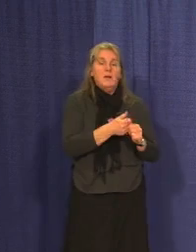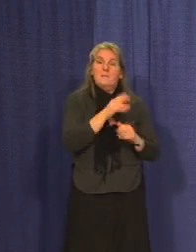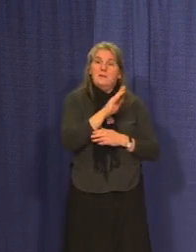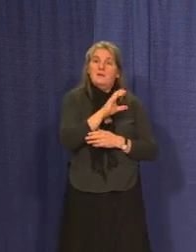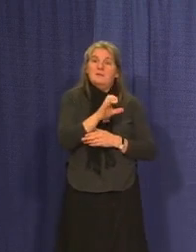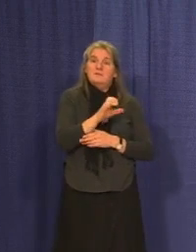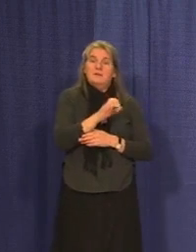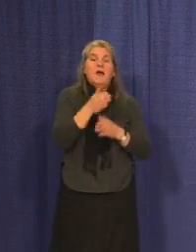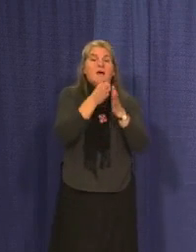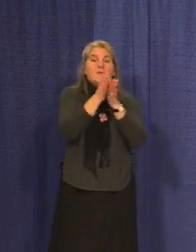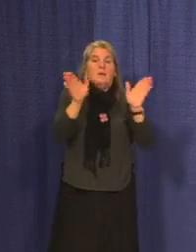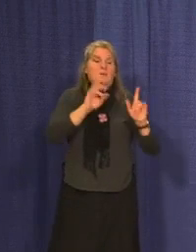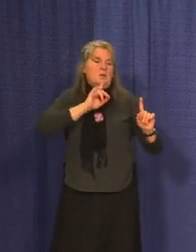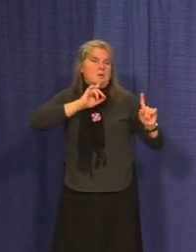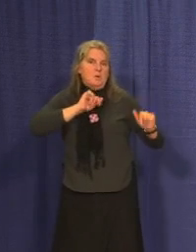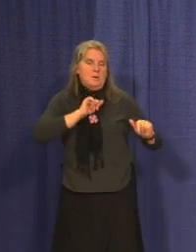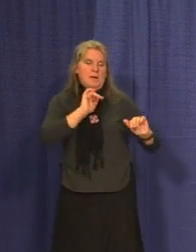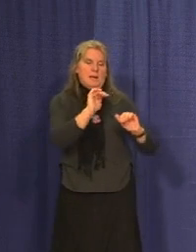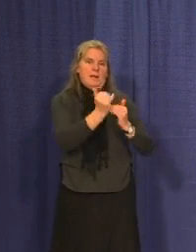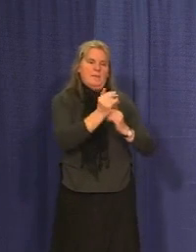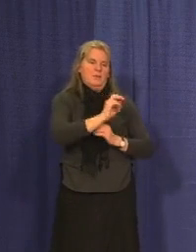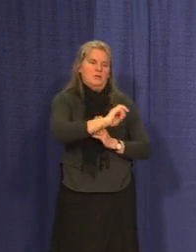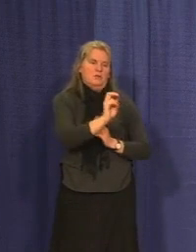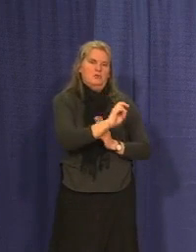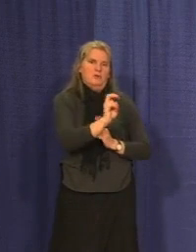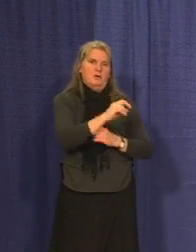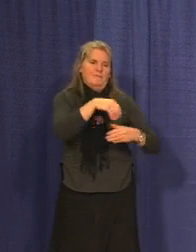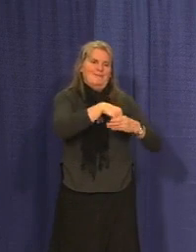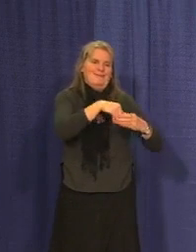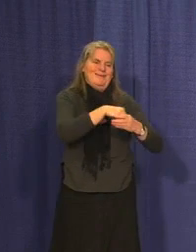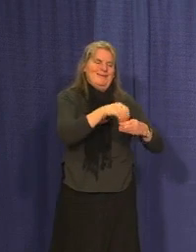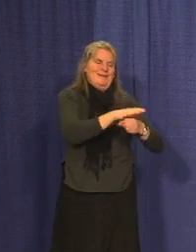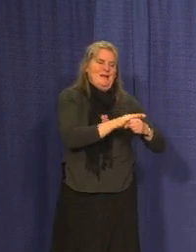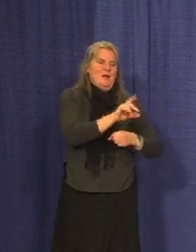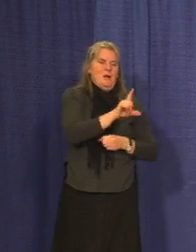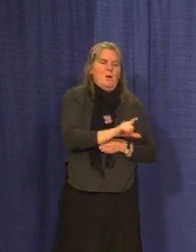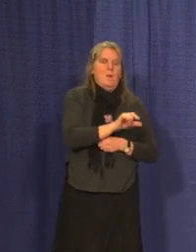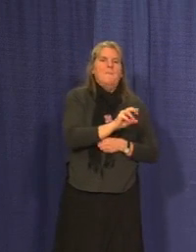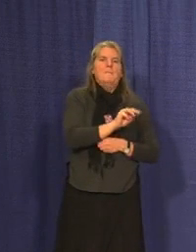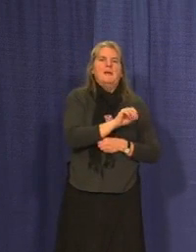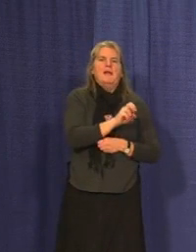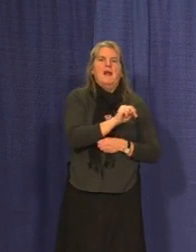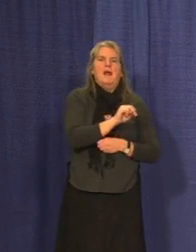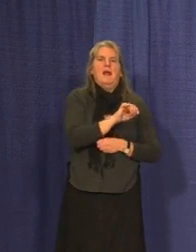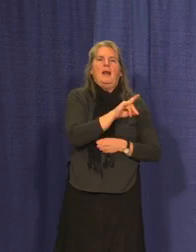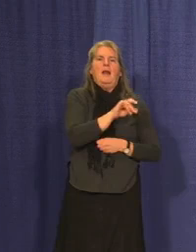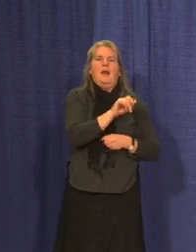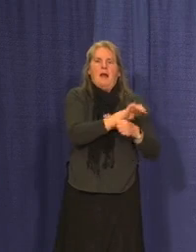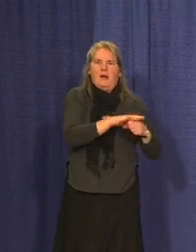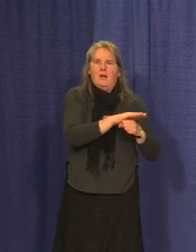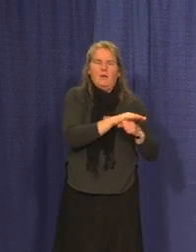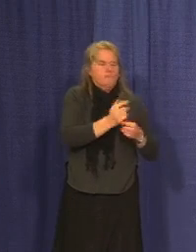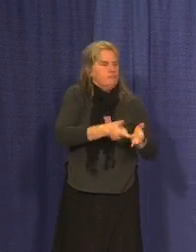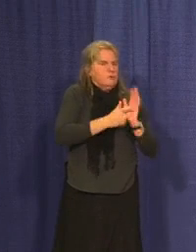Be reminded that there is in place in BC a public health order limiting travel in and out of the lower mainland to